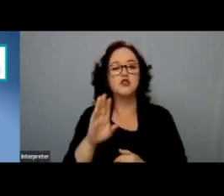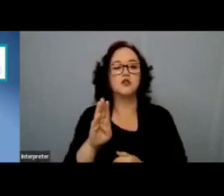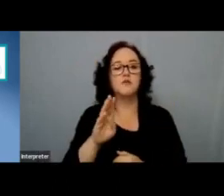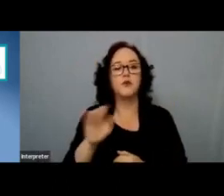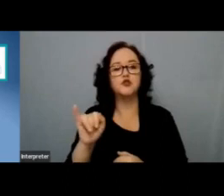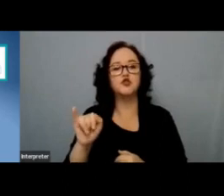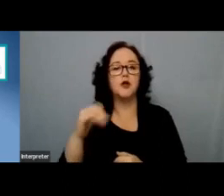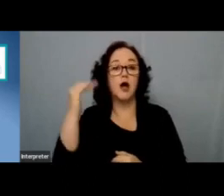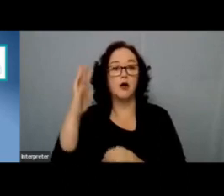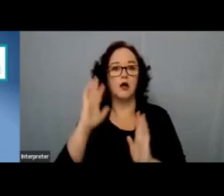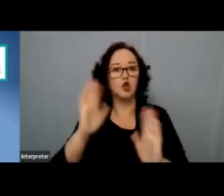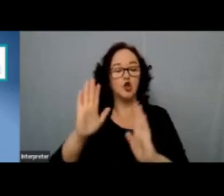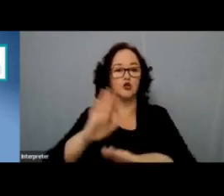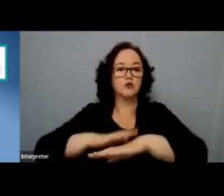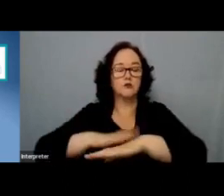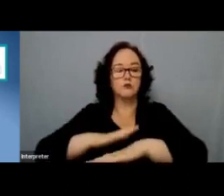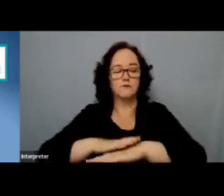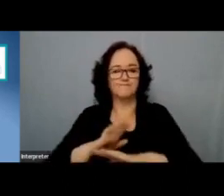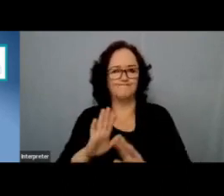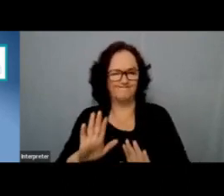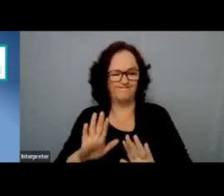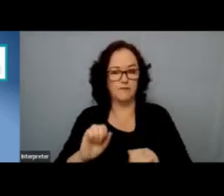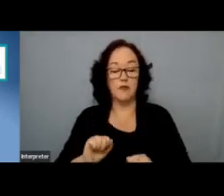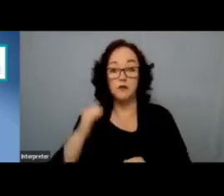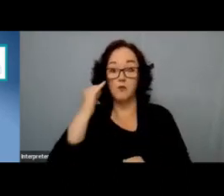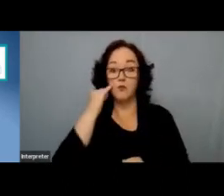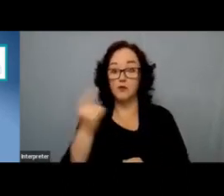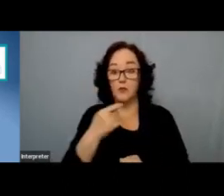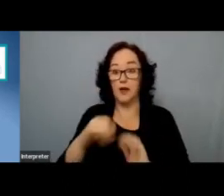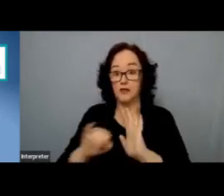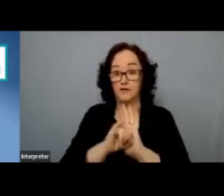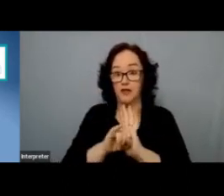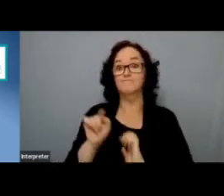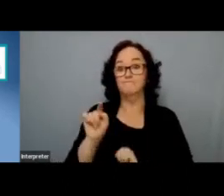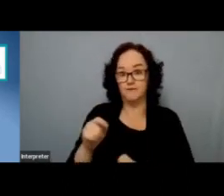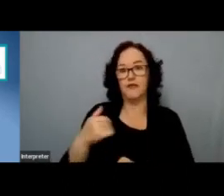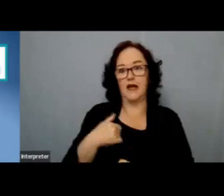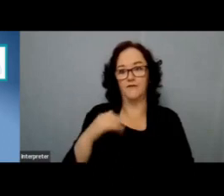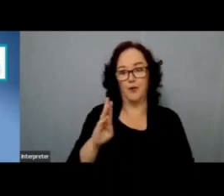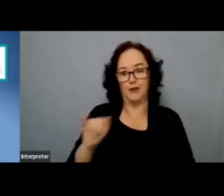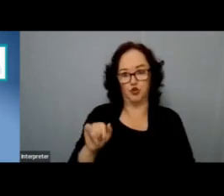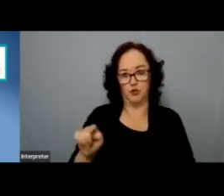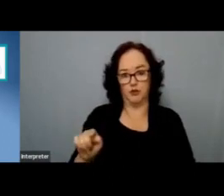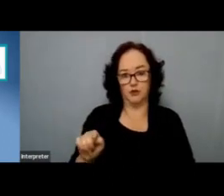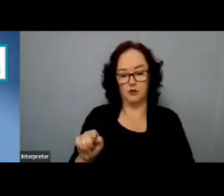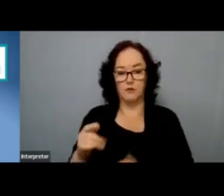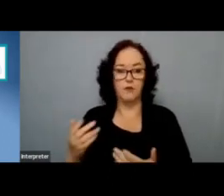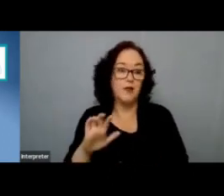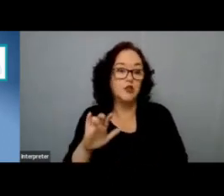someone is identified with having had a brain injury, that a child, there are often kind of